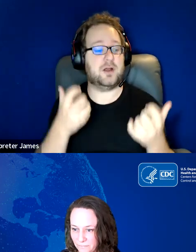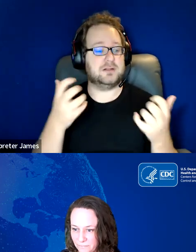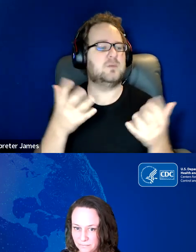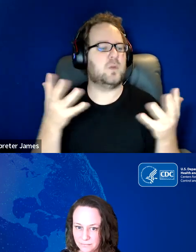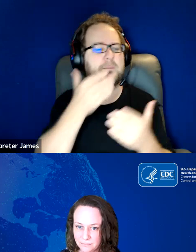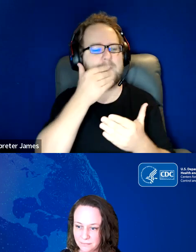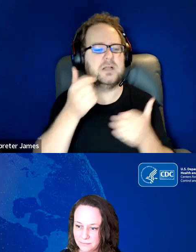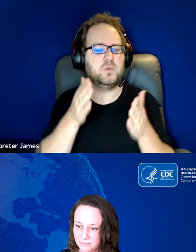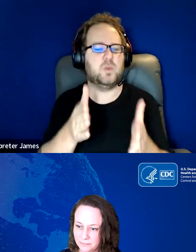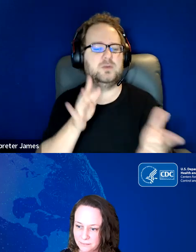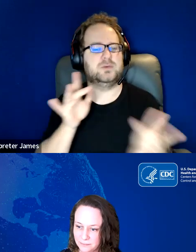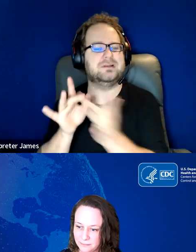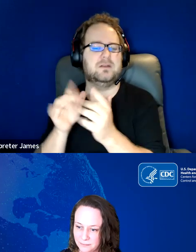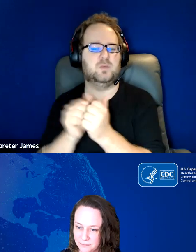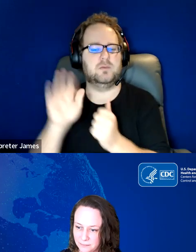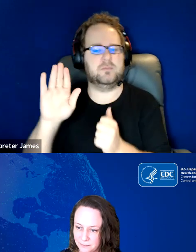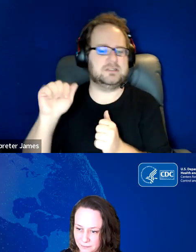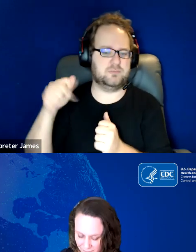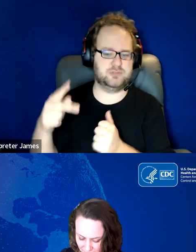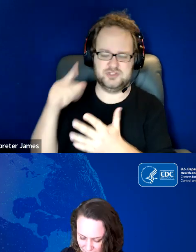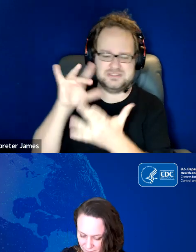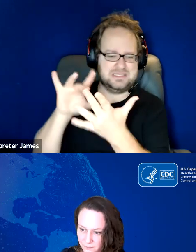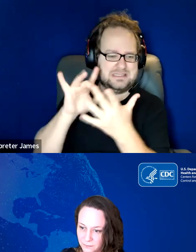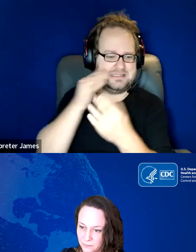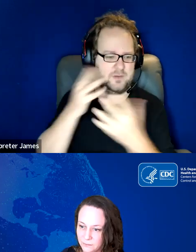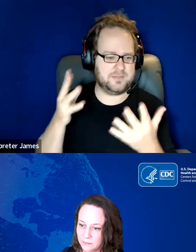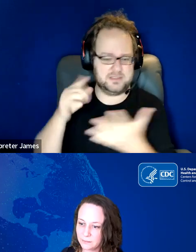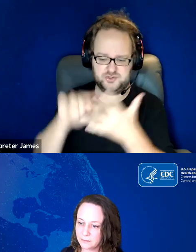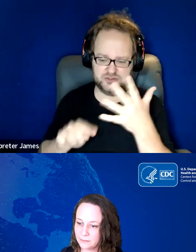way to connect with the bridge access program participating